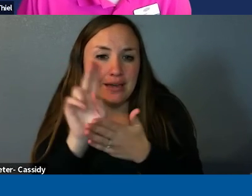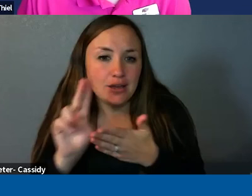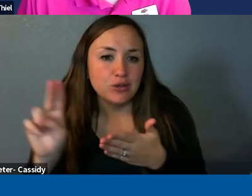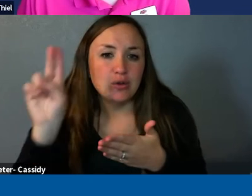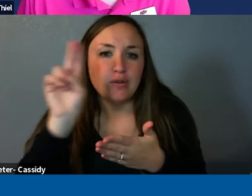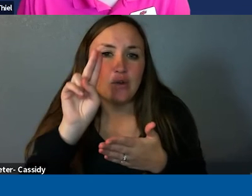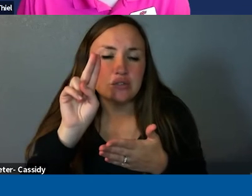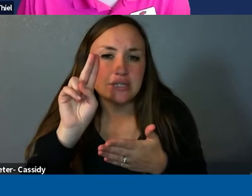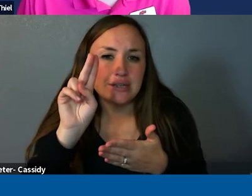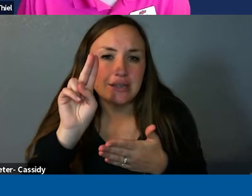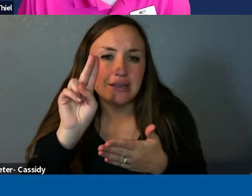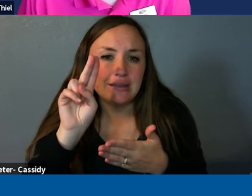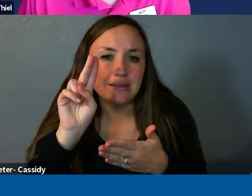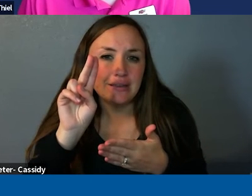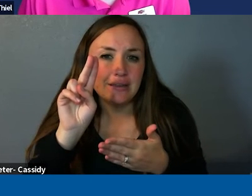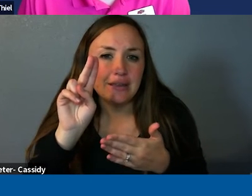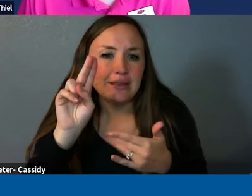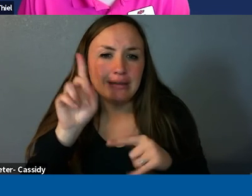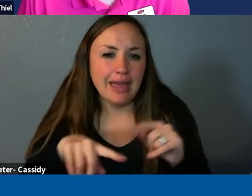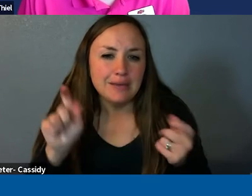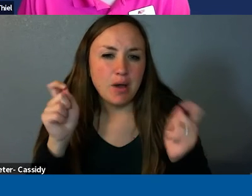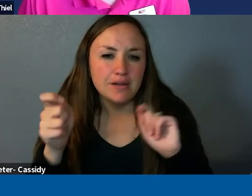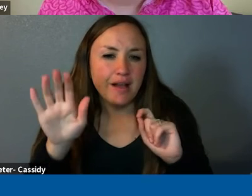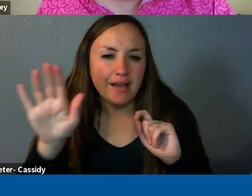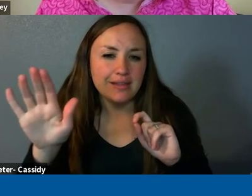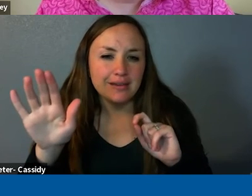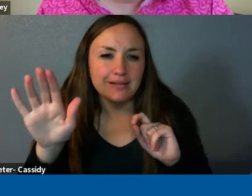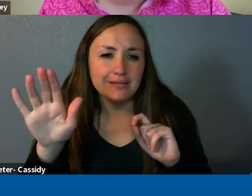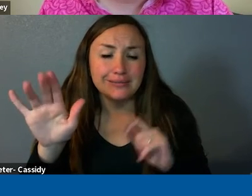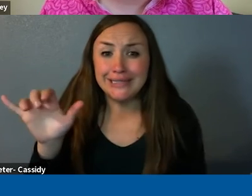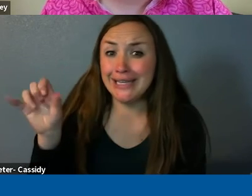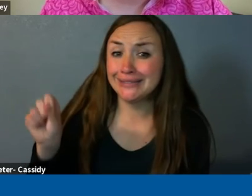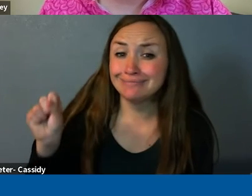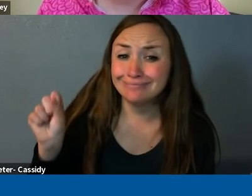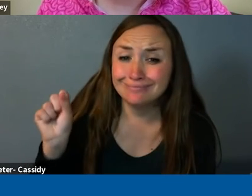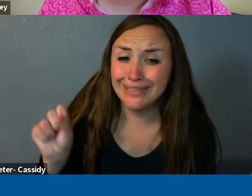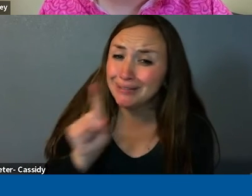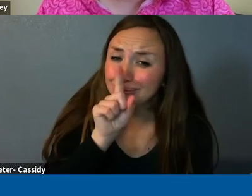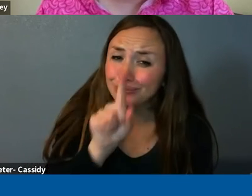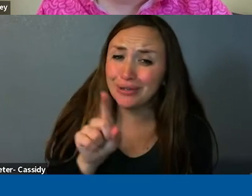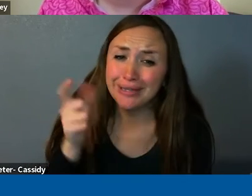so not so much opportunity to modify them. Yeah , this is a really big problem.